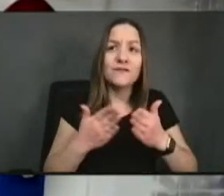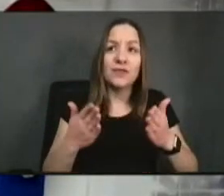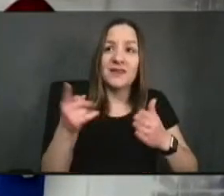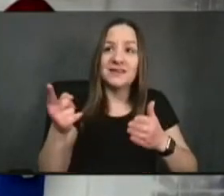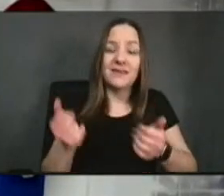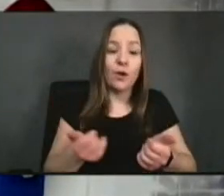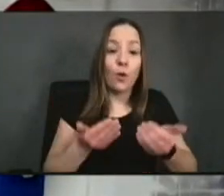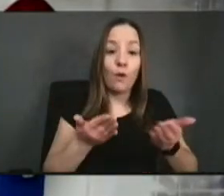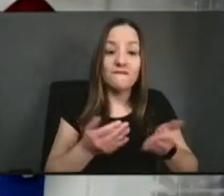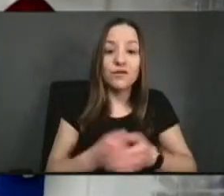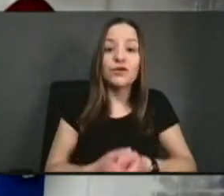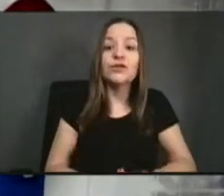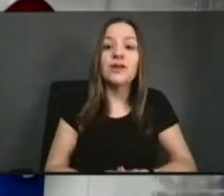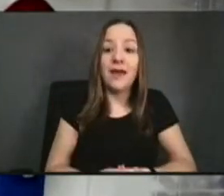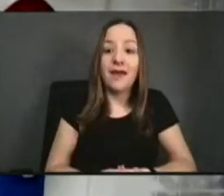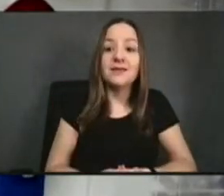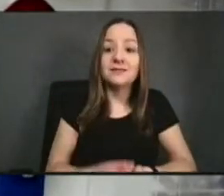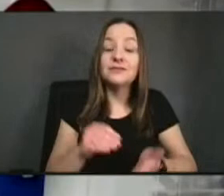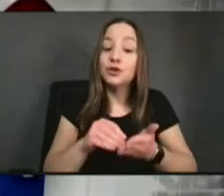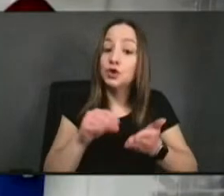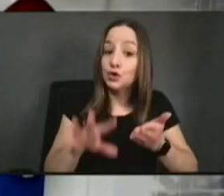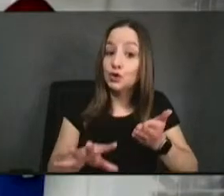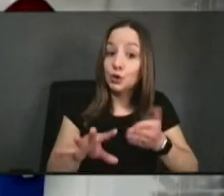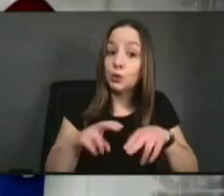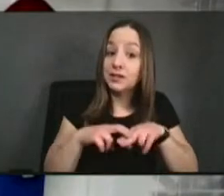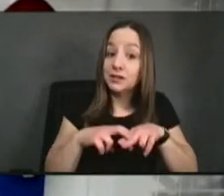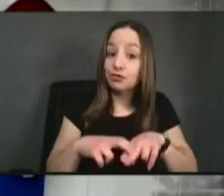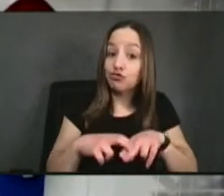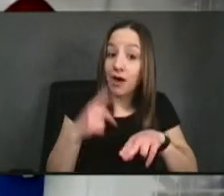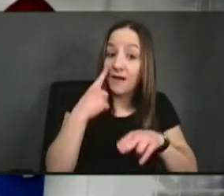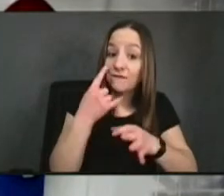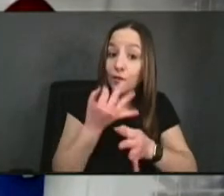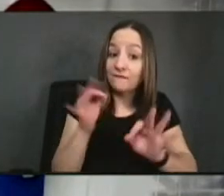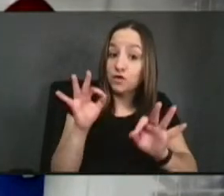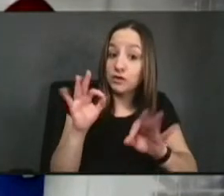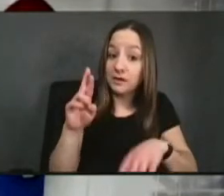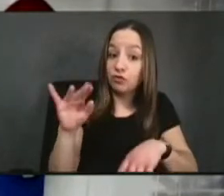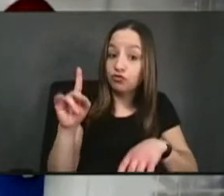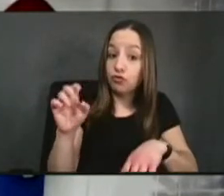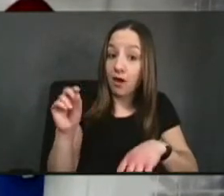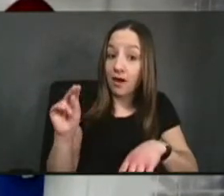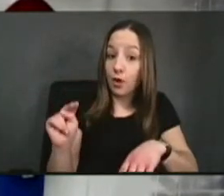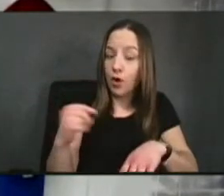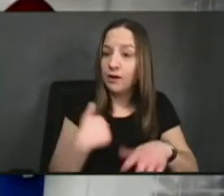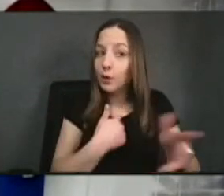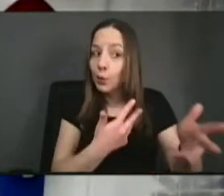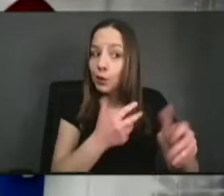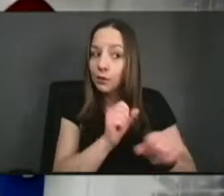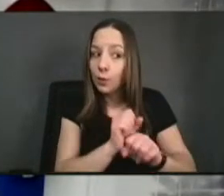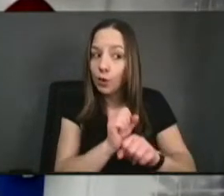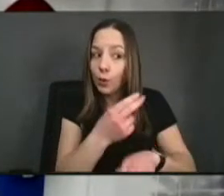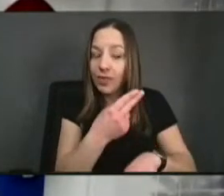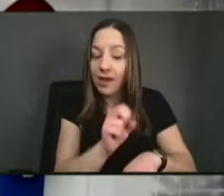on, um, for some of the wonderful things that they have offered. And, you know, our